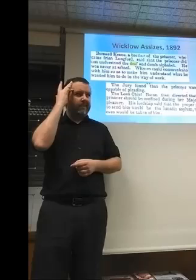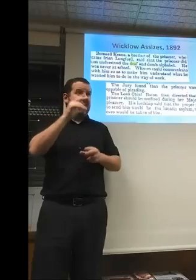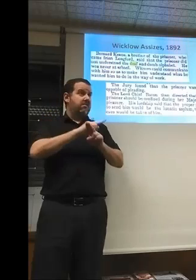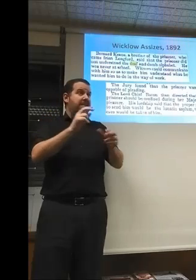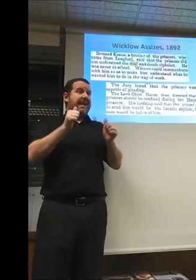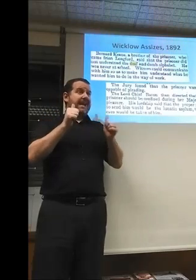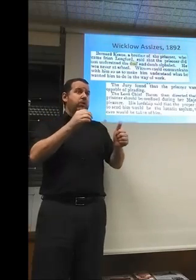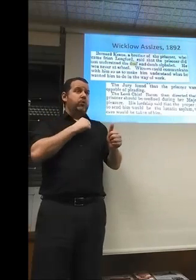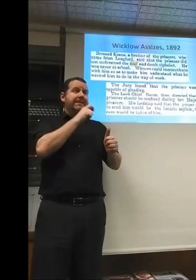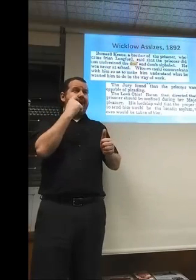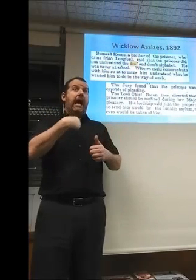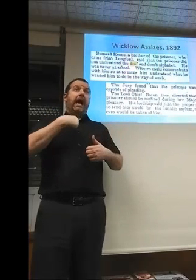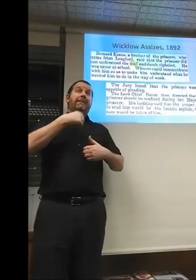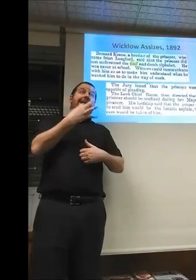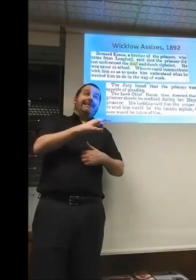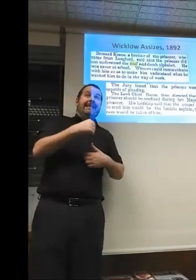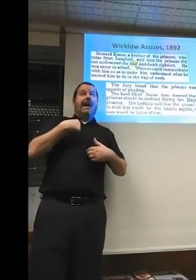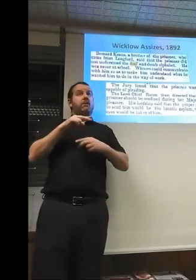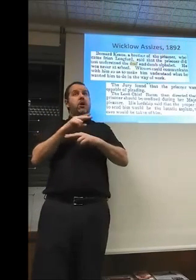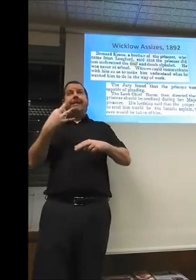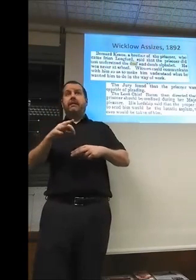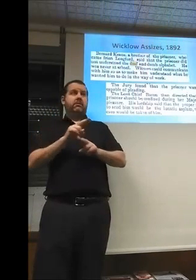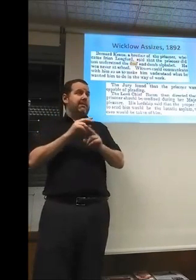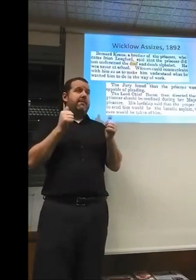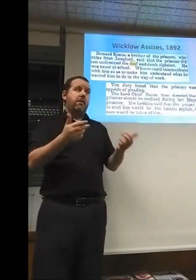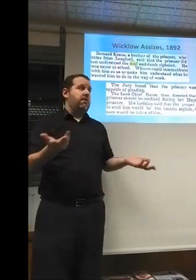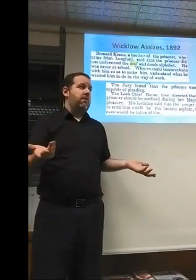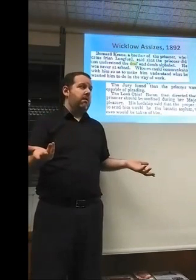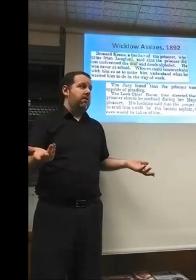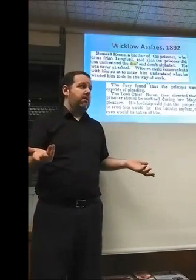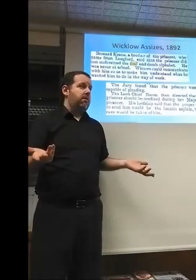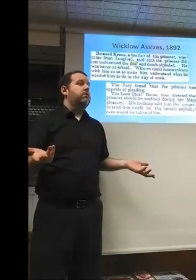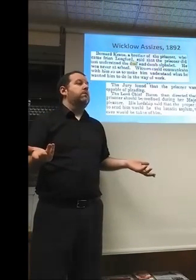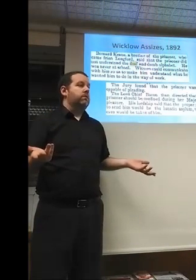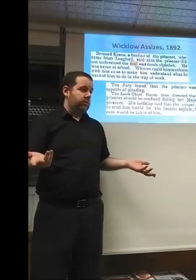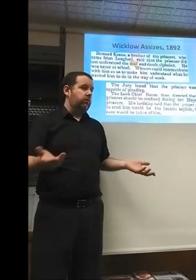after he finished school so he was imprisoned 10 times for drunkenness and assault.